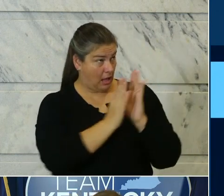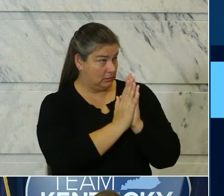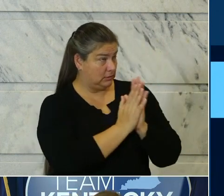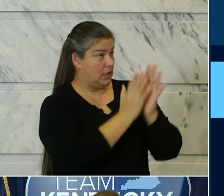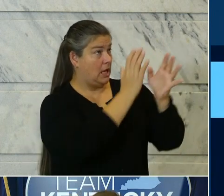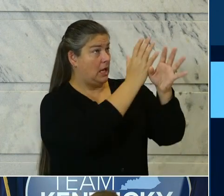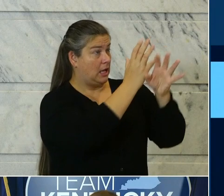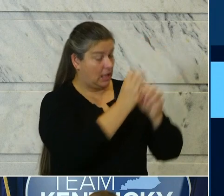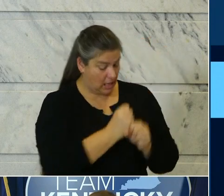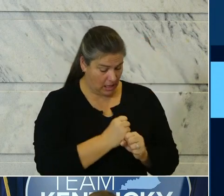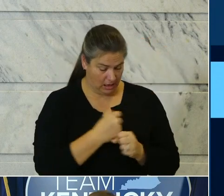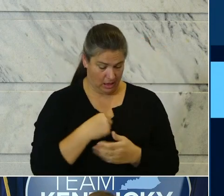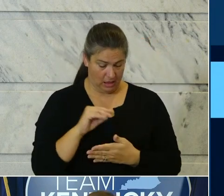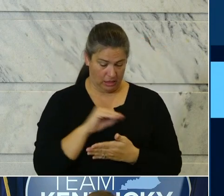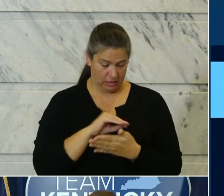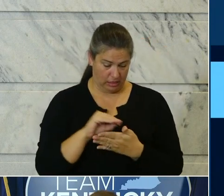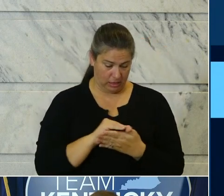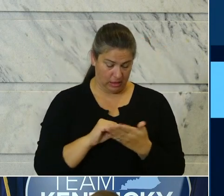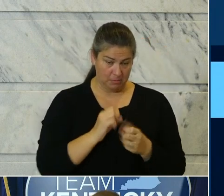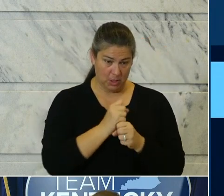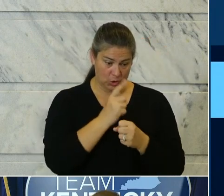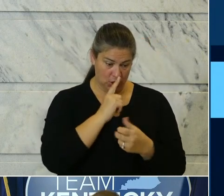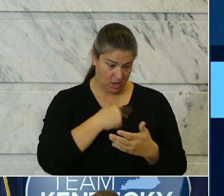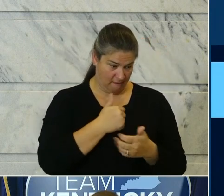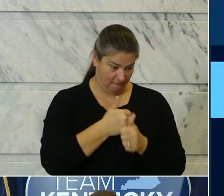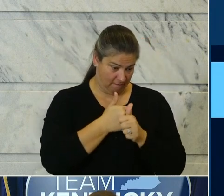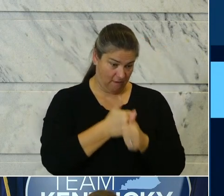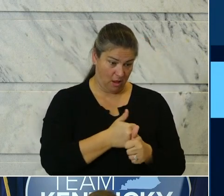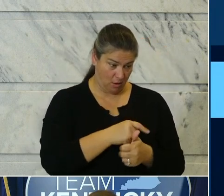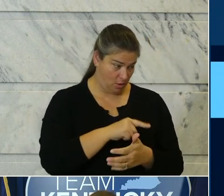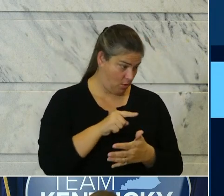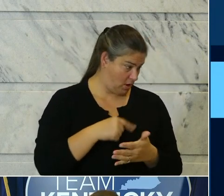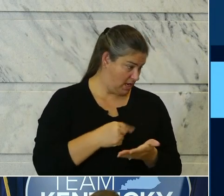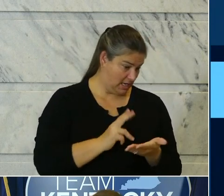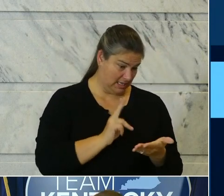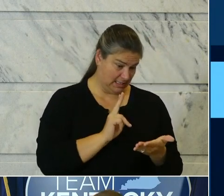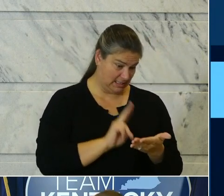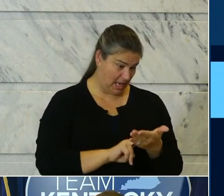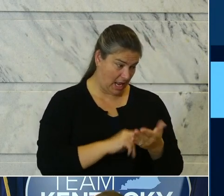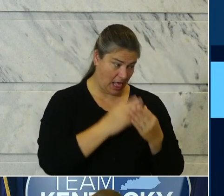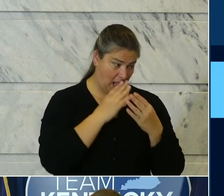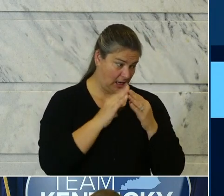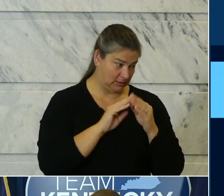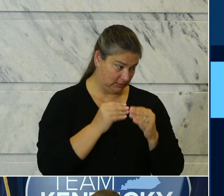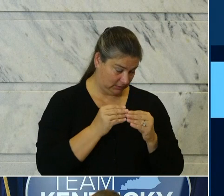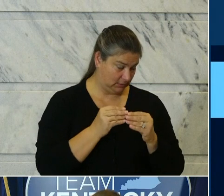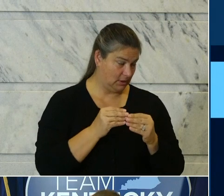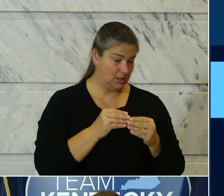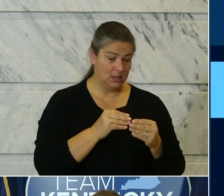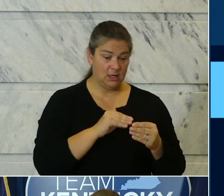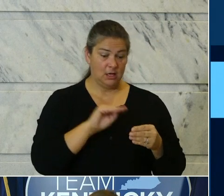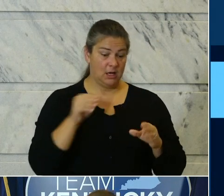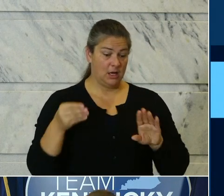BILL IT OUT WHEN YOU GET IT MAKE SURE YOU FOLLOW ALL THE INSTRUCTIONS WE GOT A SIGN AND